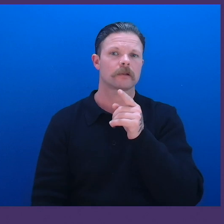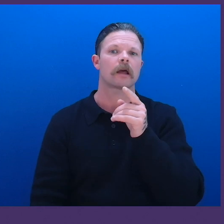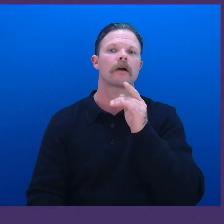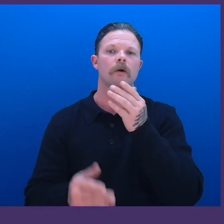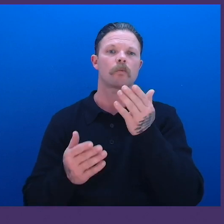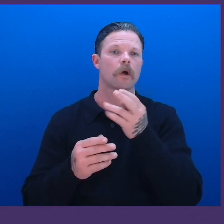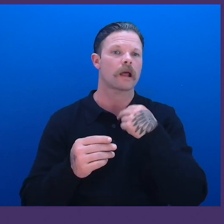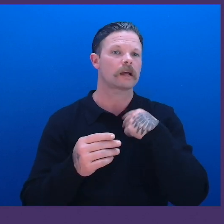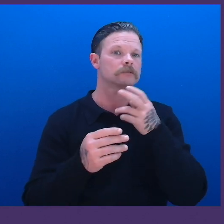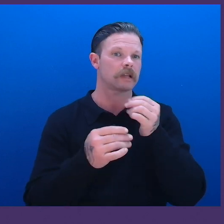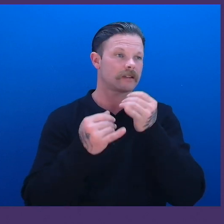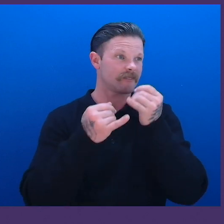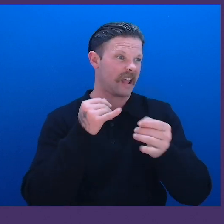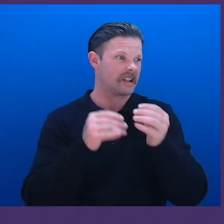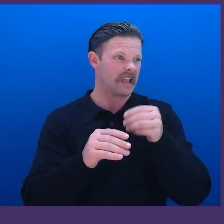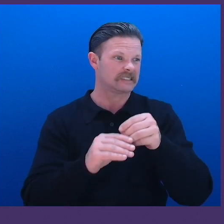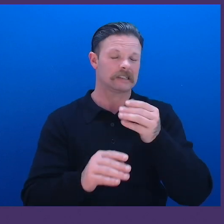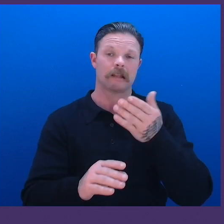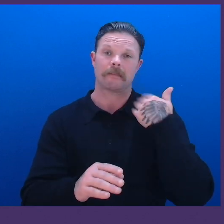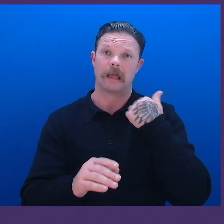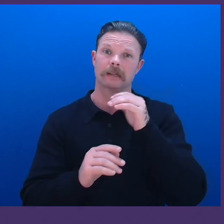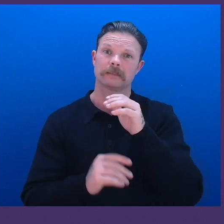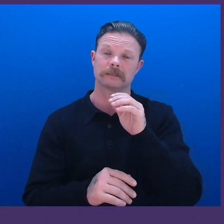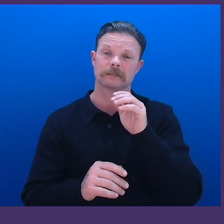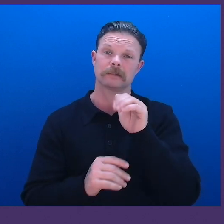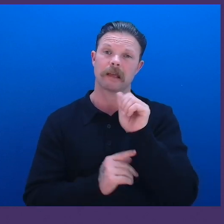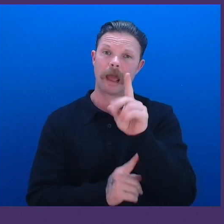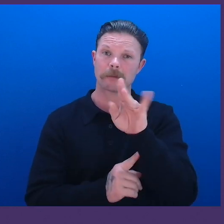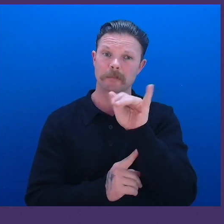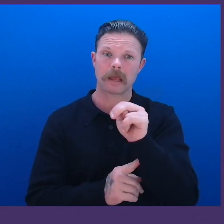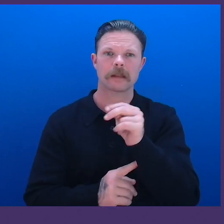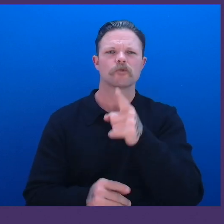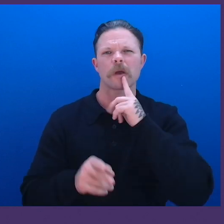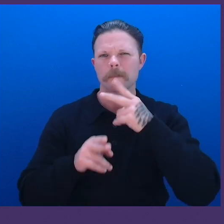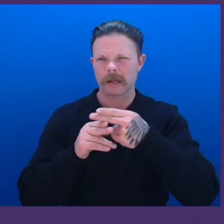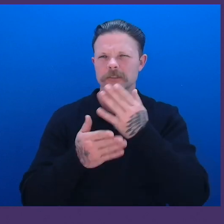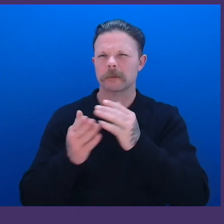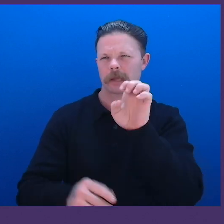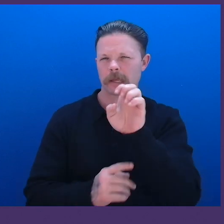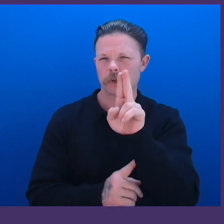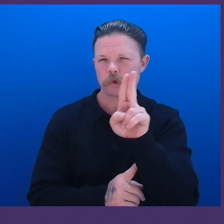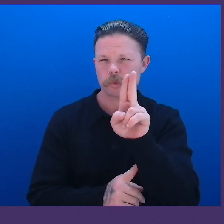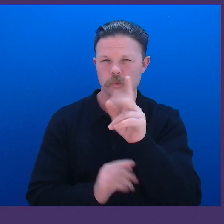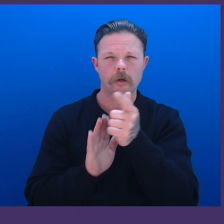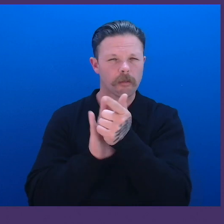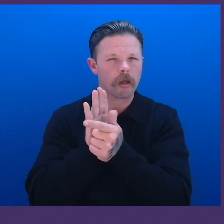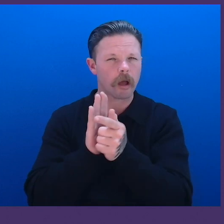Imma, you mentioned some EU laws. So, I would love to hear your thoughts